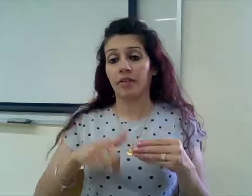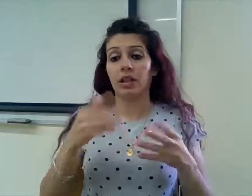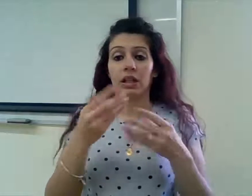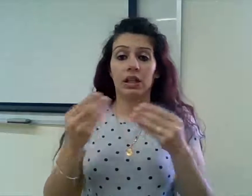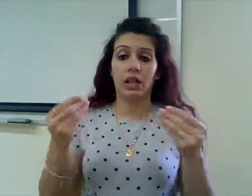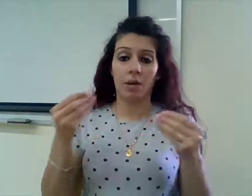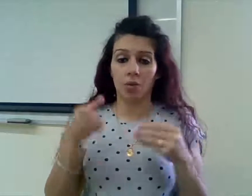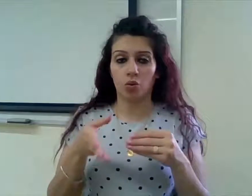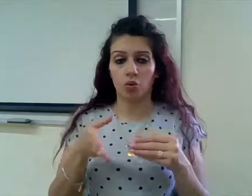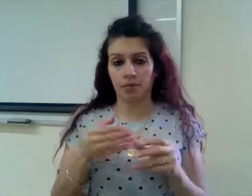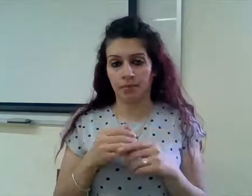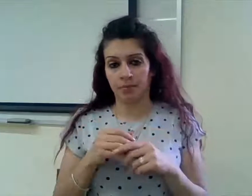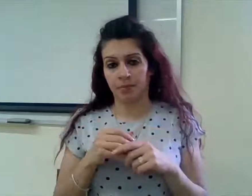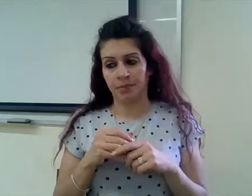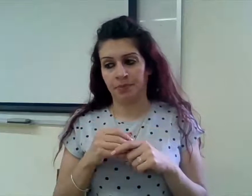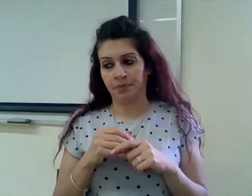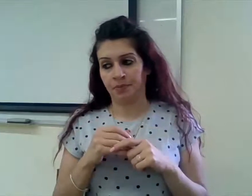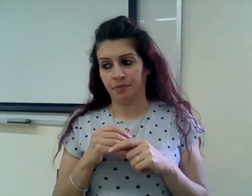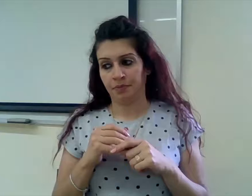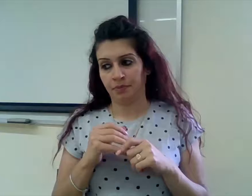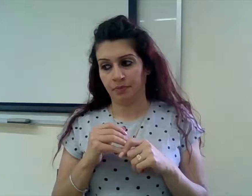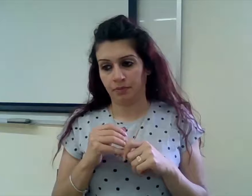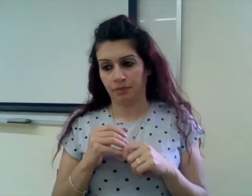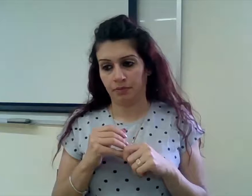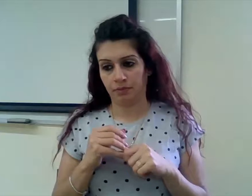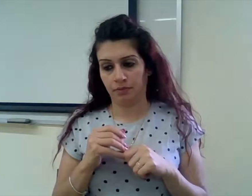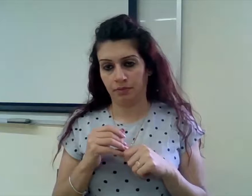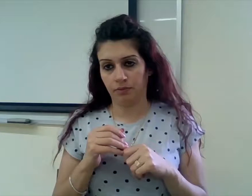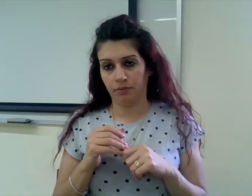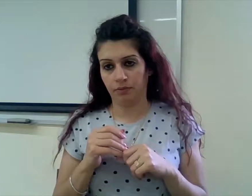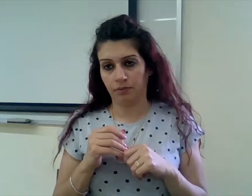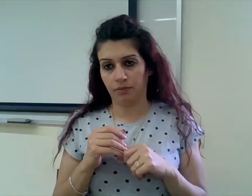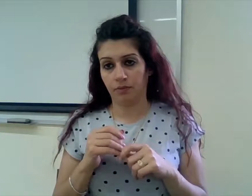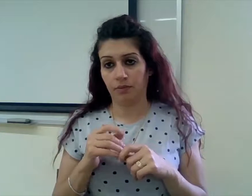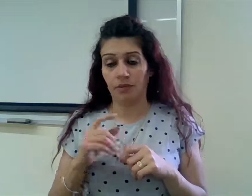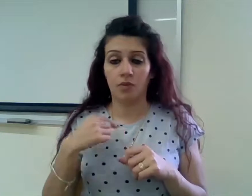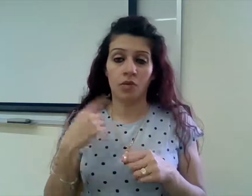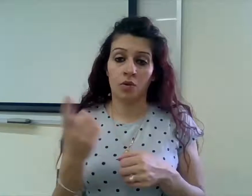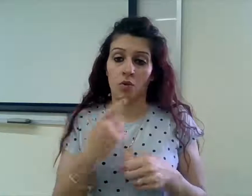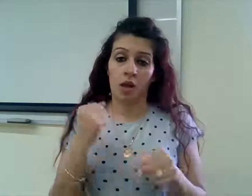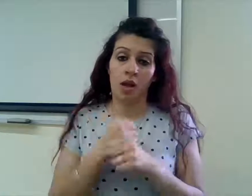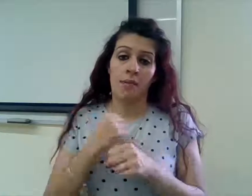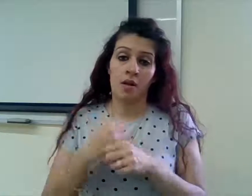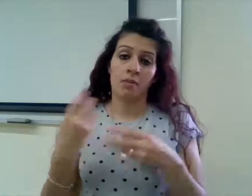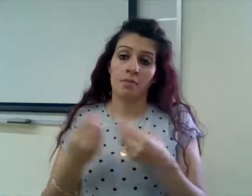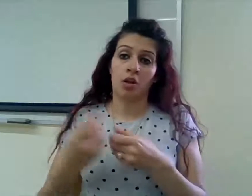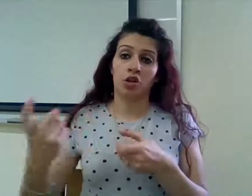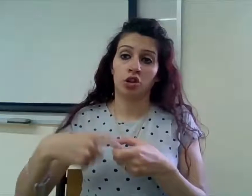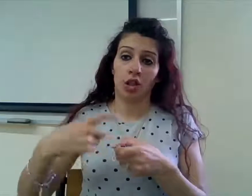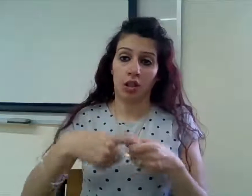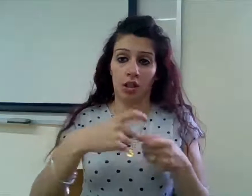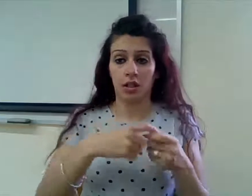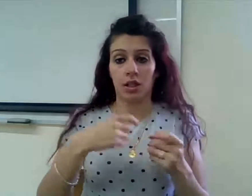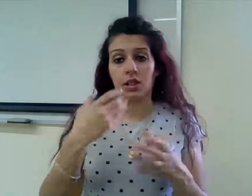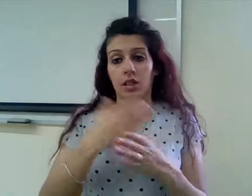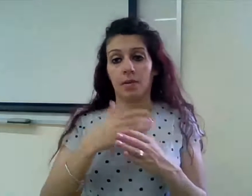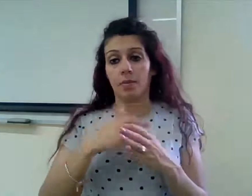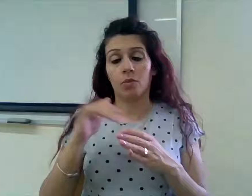peer-to-peer support group where they helped each other to work on a kind of